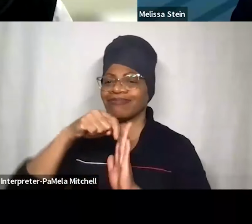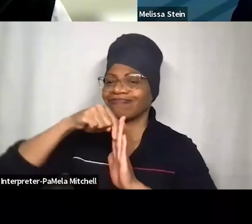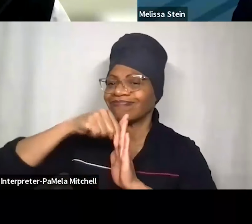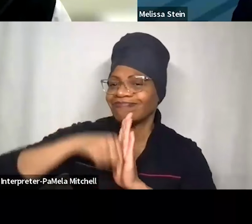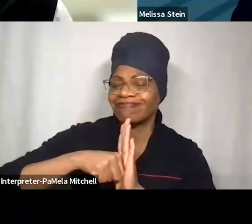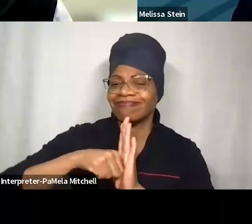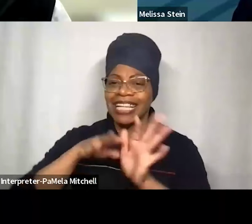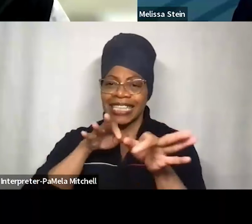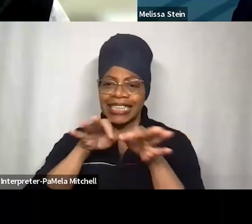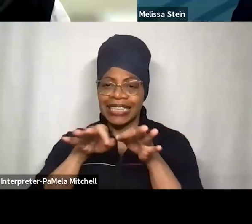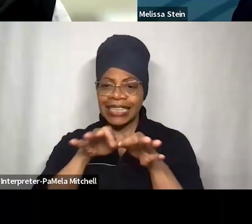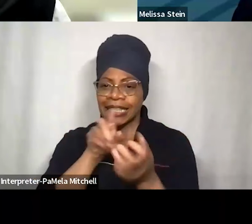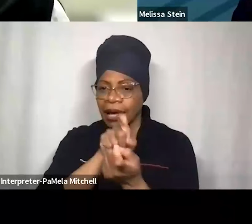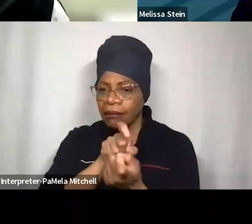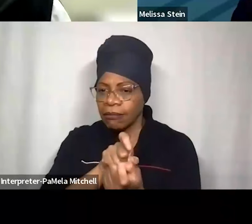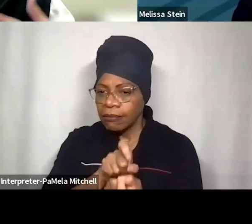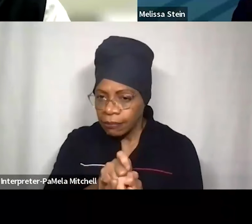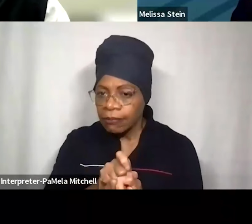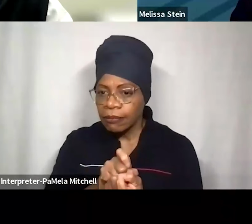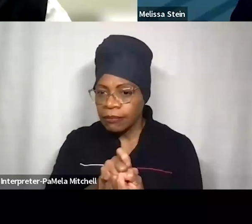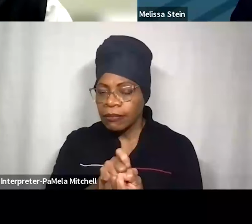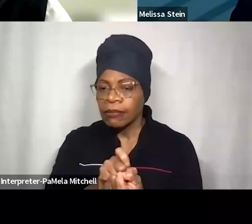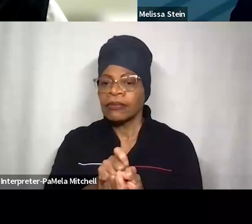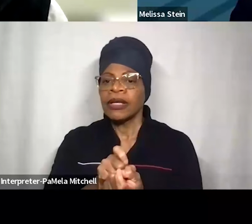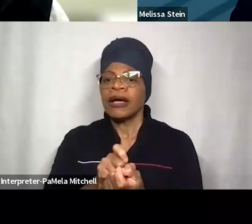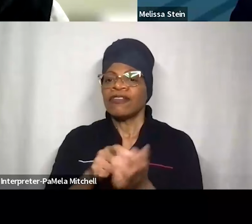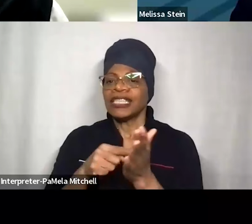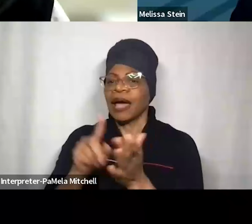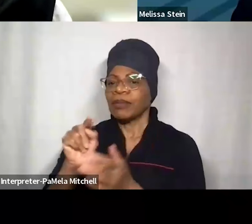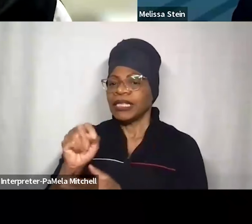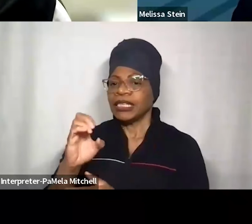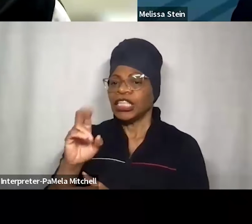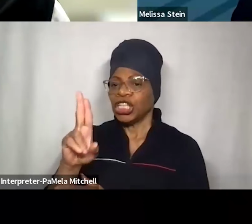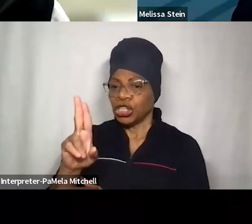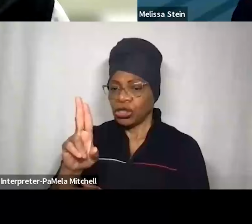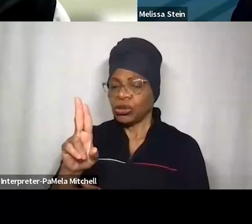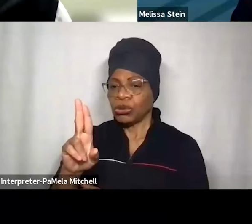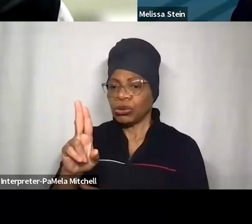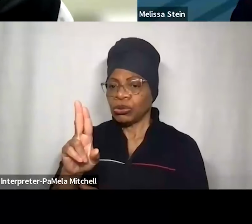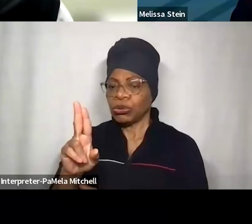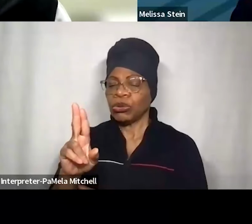or a much more detailed one of the TCU intake instruments or more comprehensive assessment instruments